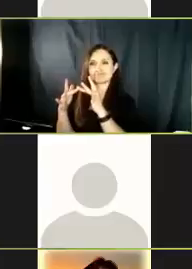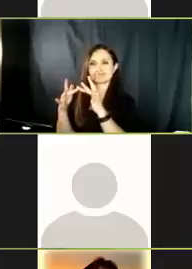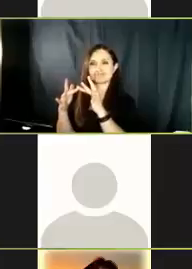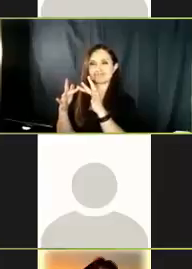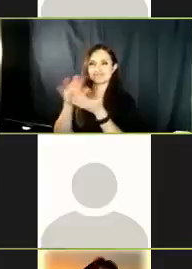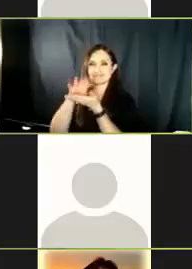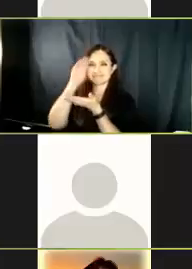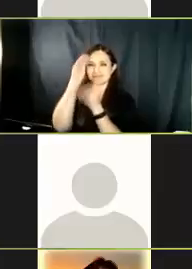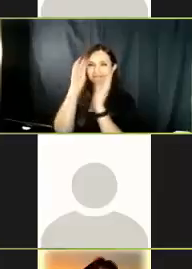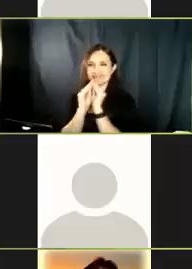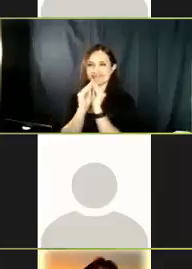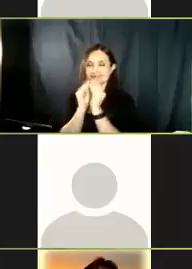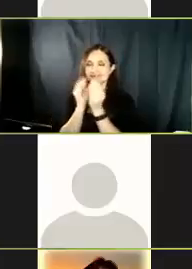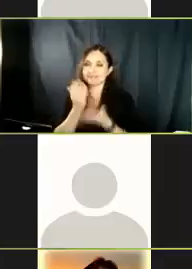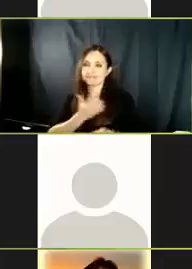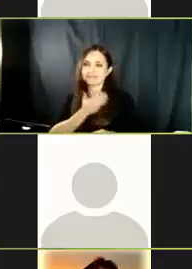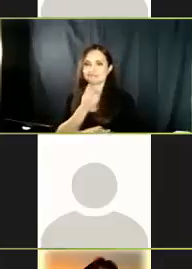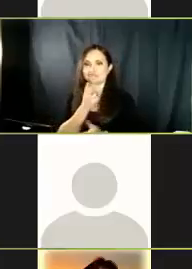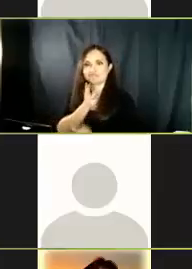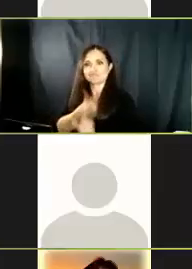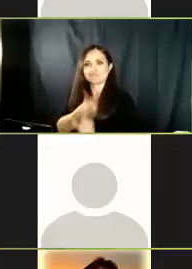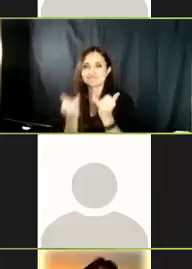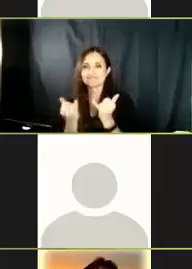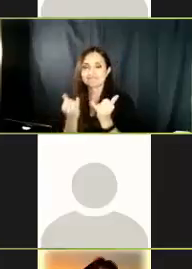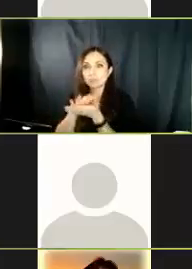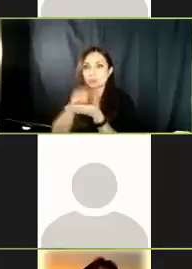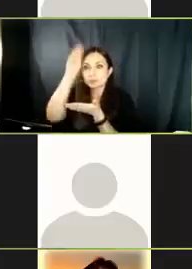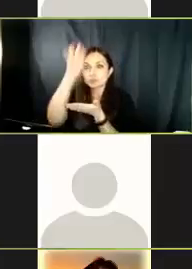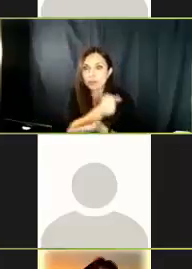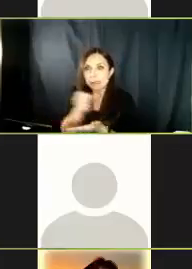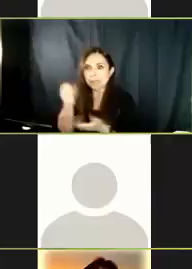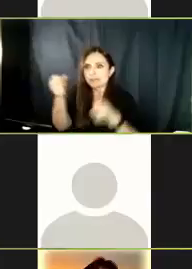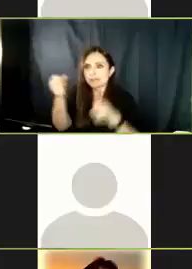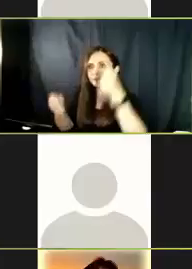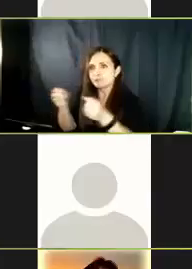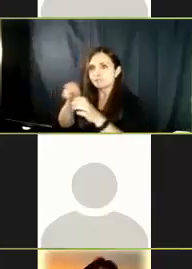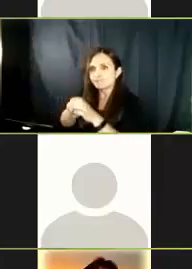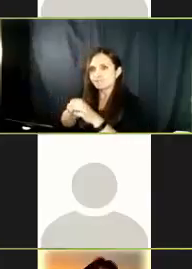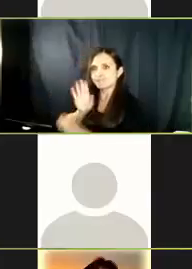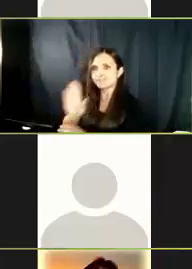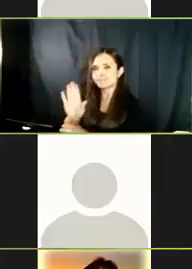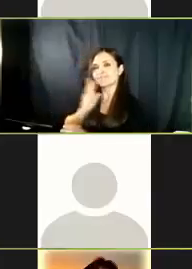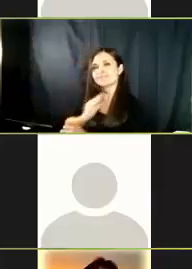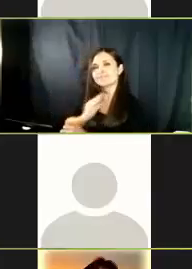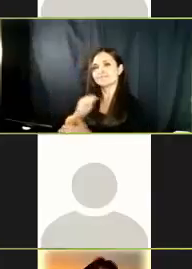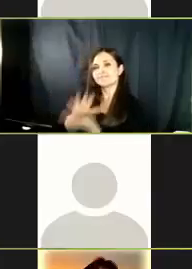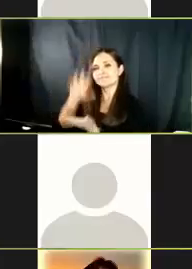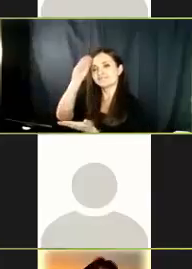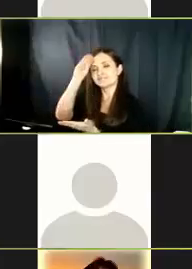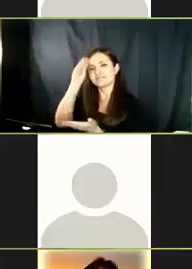We're glad you could join us for today's session, Put Students in the Driver's Seat of their Learning Experience, presented by Summer Alcauter.